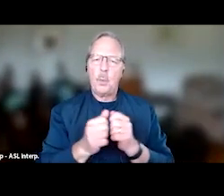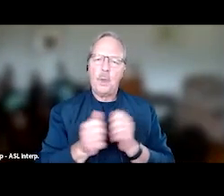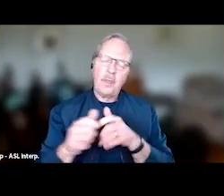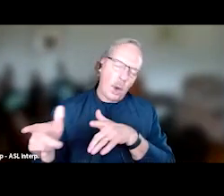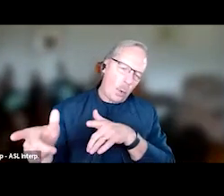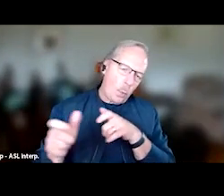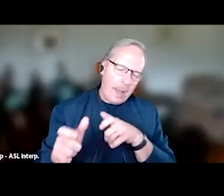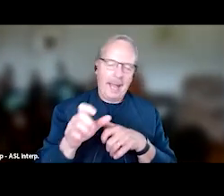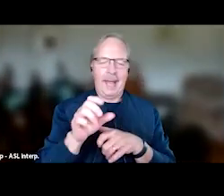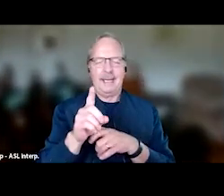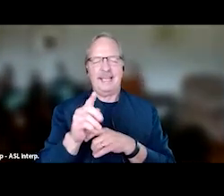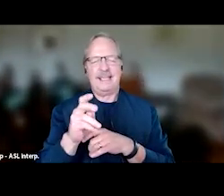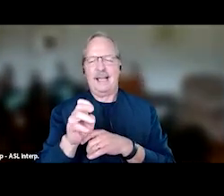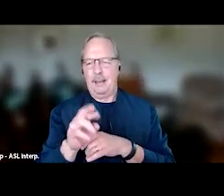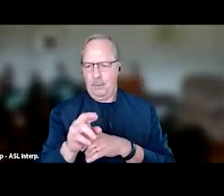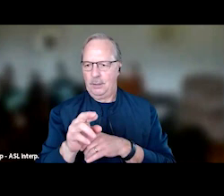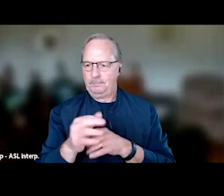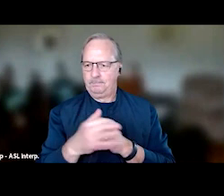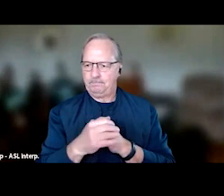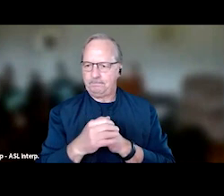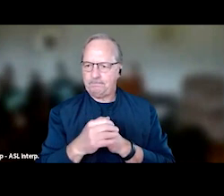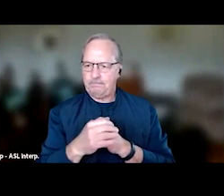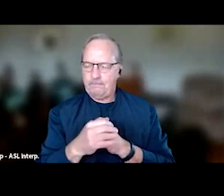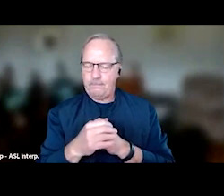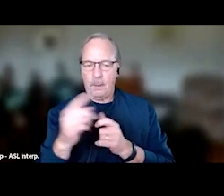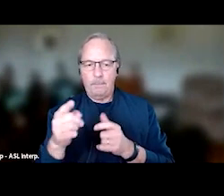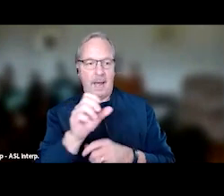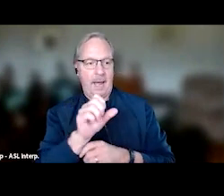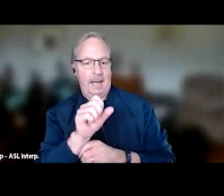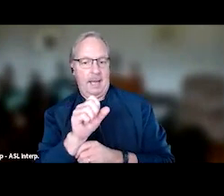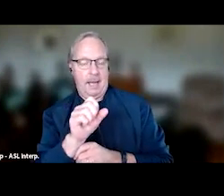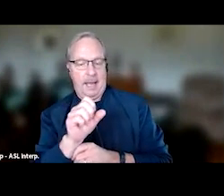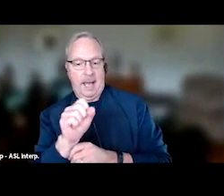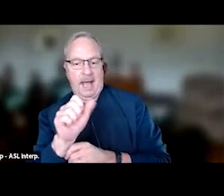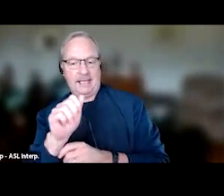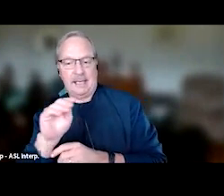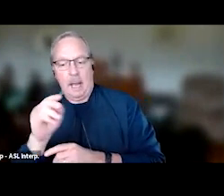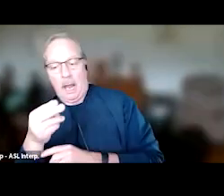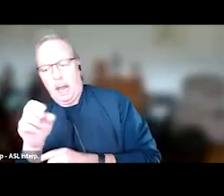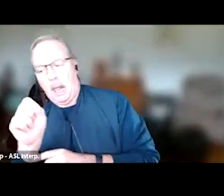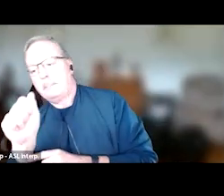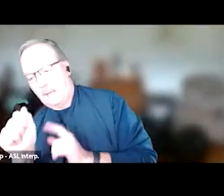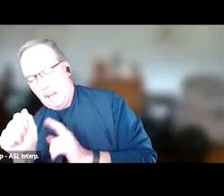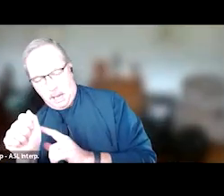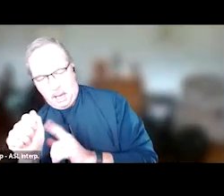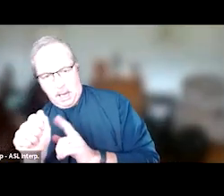This work is being funded by the Substance Abuse and Mental Health Services Administration, but the views and opinions expressed today